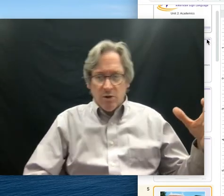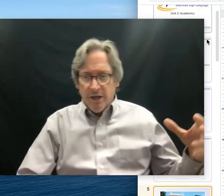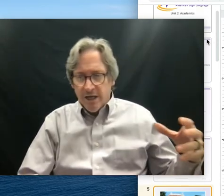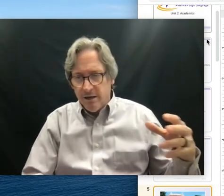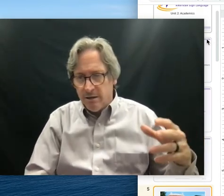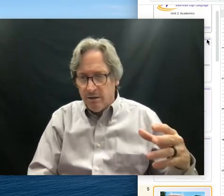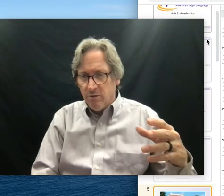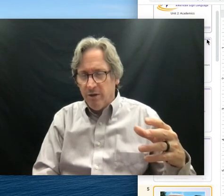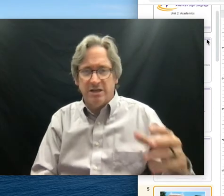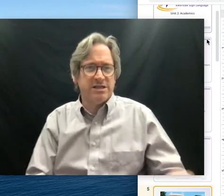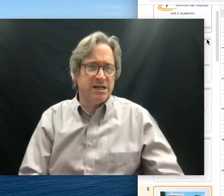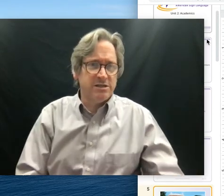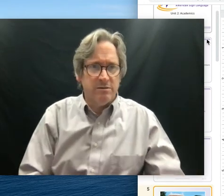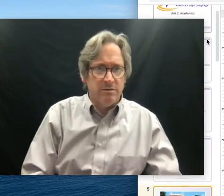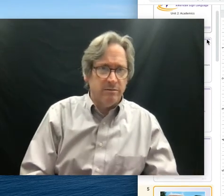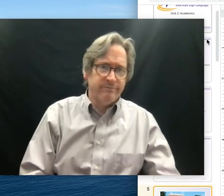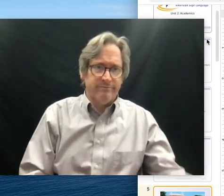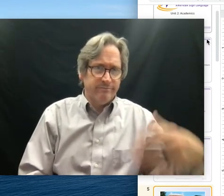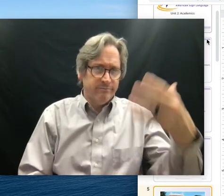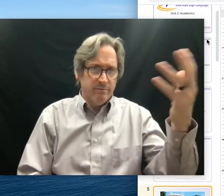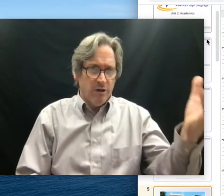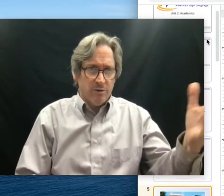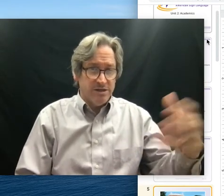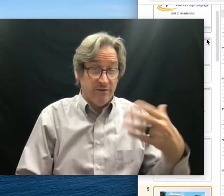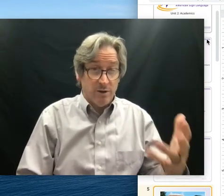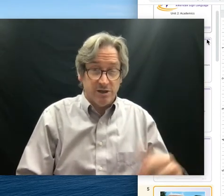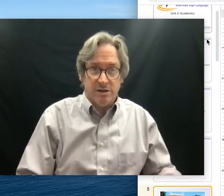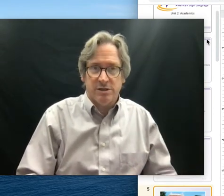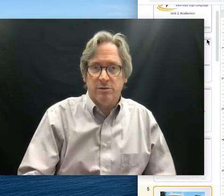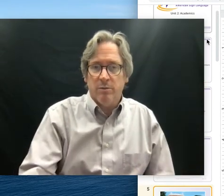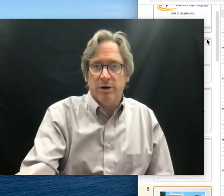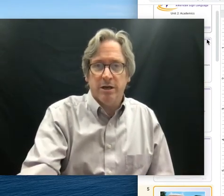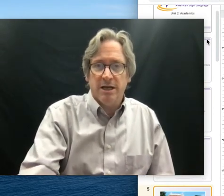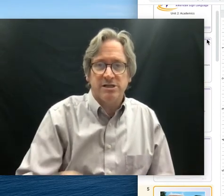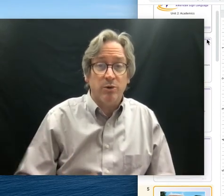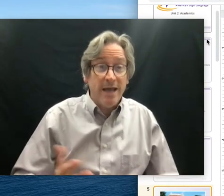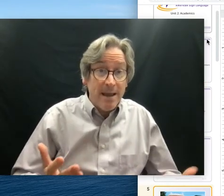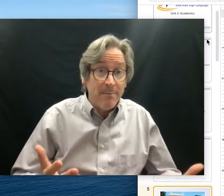we can we can discuss other ones if you have questions when we're in class so campus